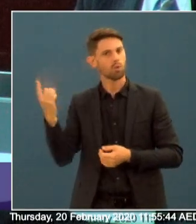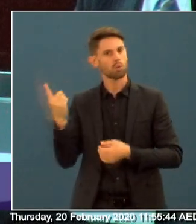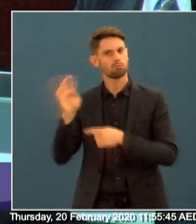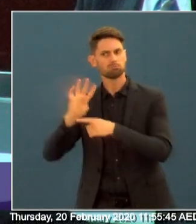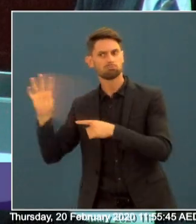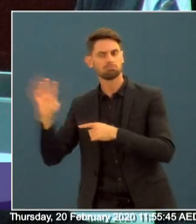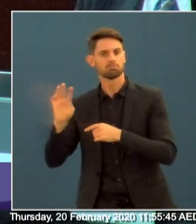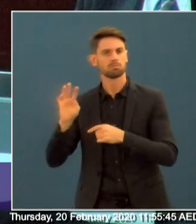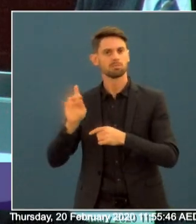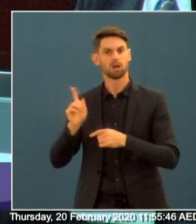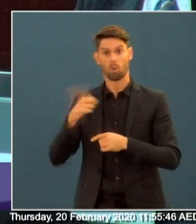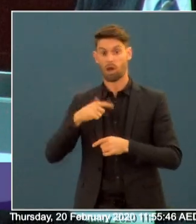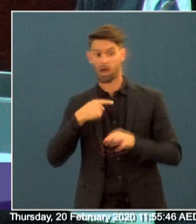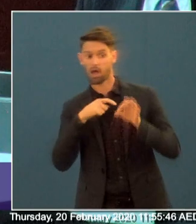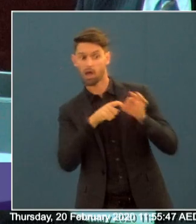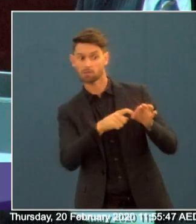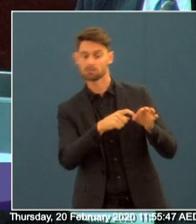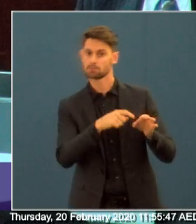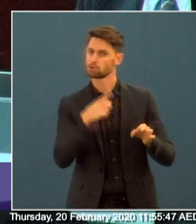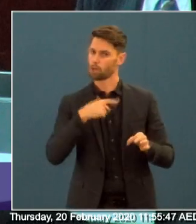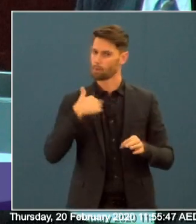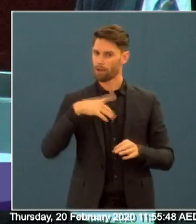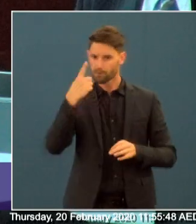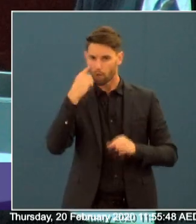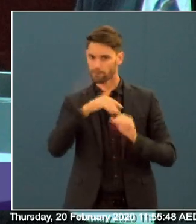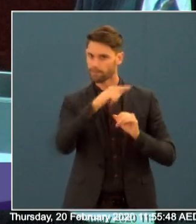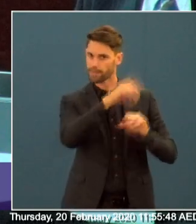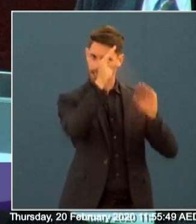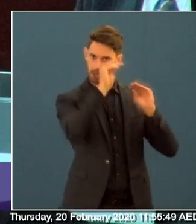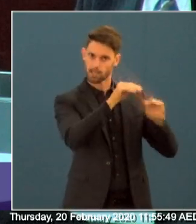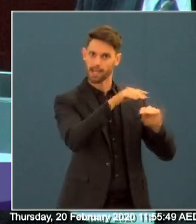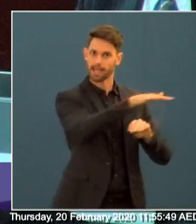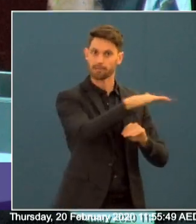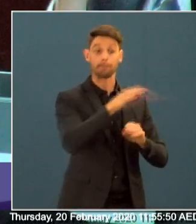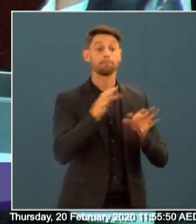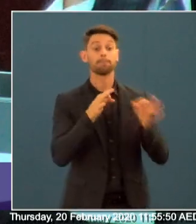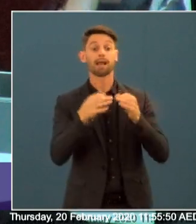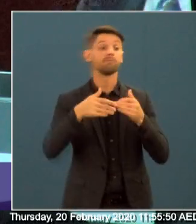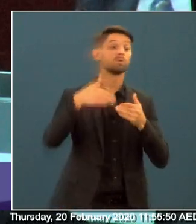is also to look at the area of education and the welfare of young people in that setting.